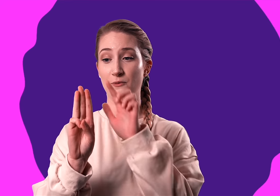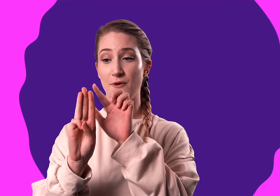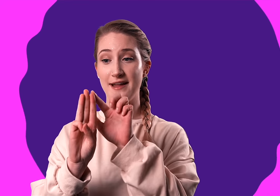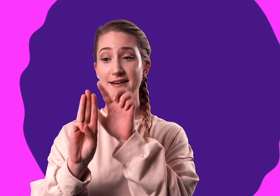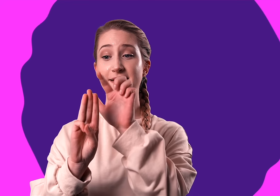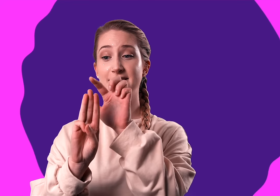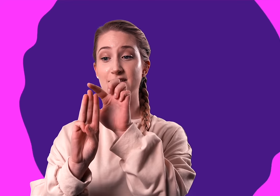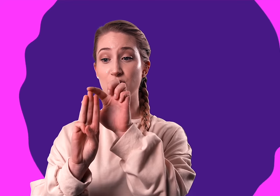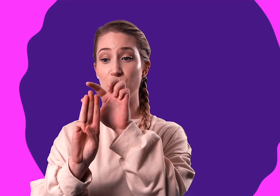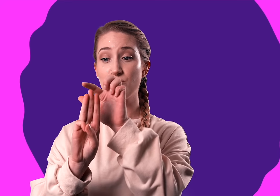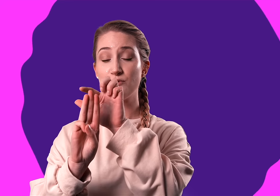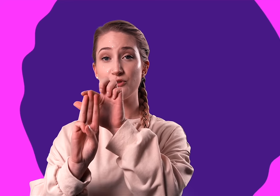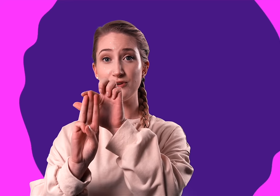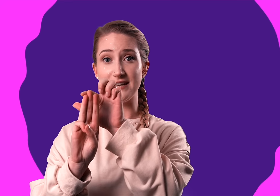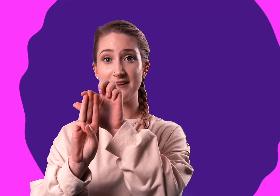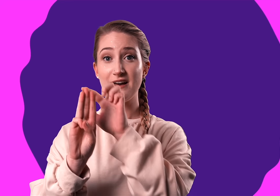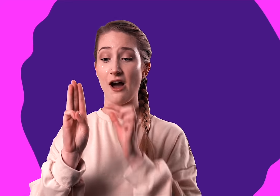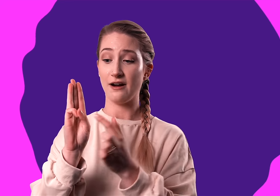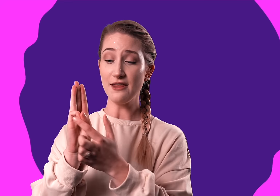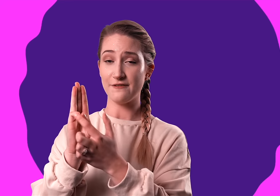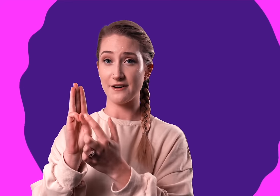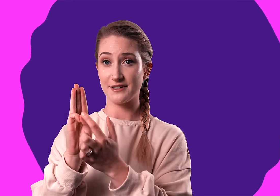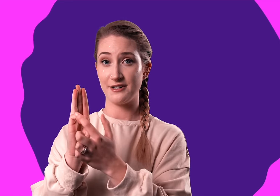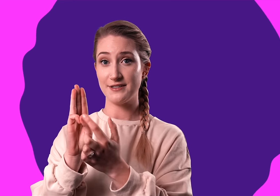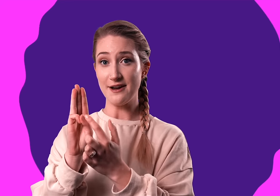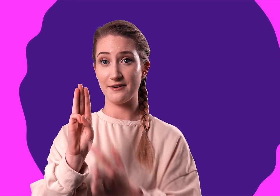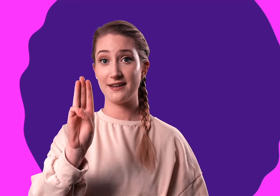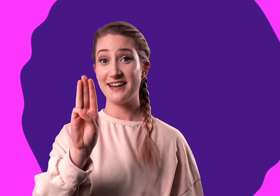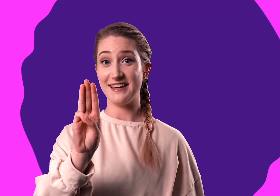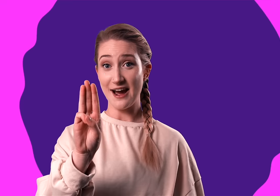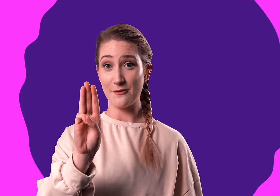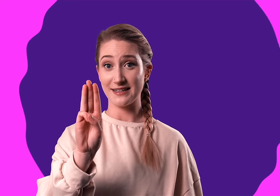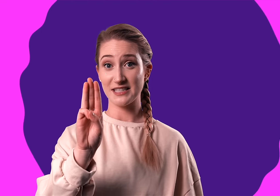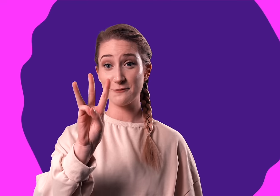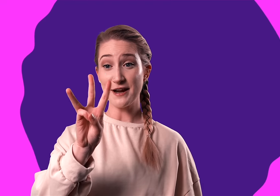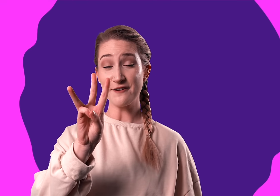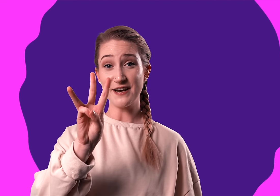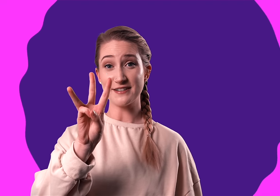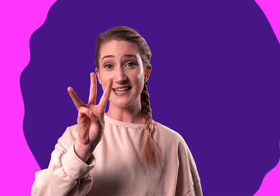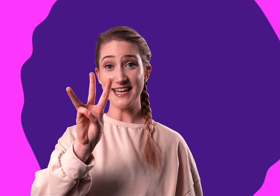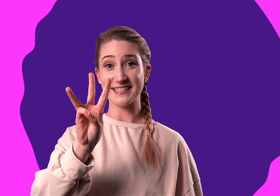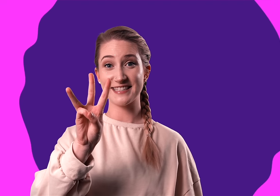One, two, three. Our other fingers are going to go down. Now we get to spread our fingers like this.